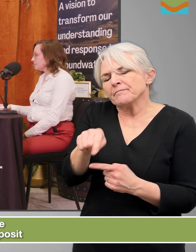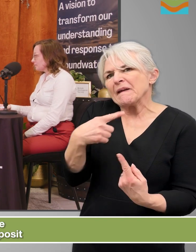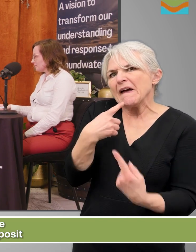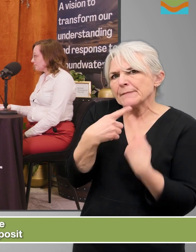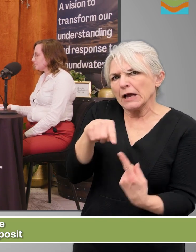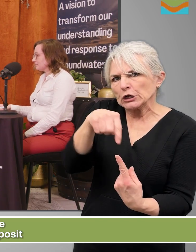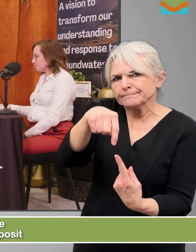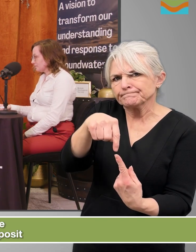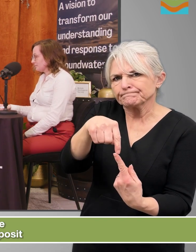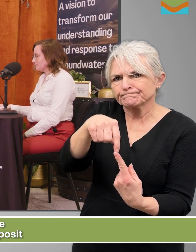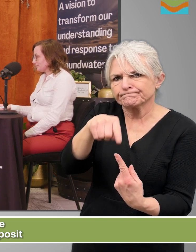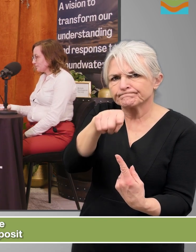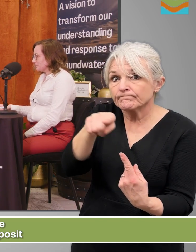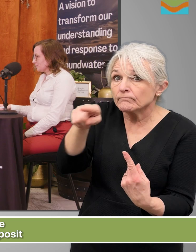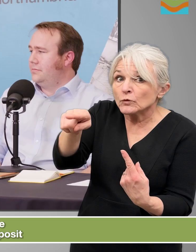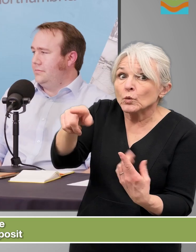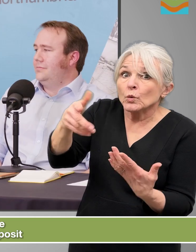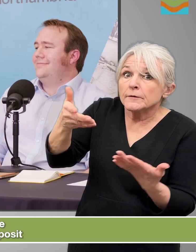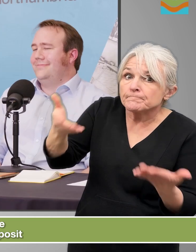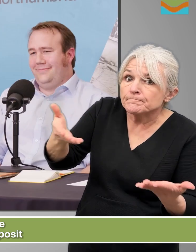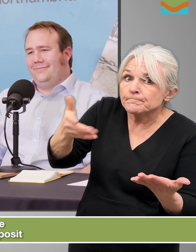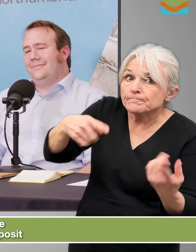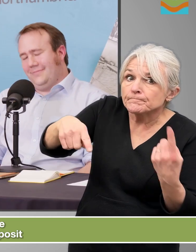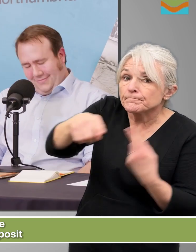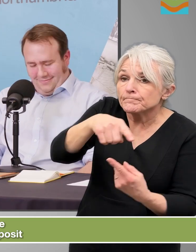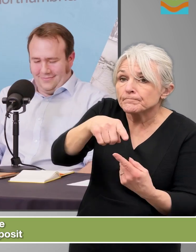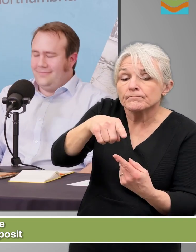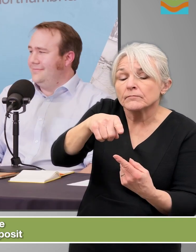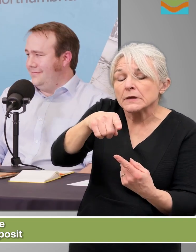So you rely on the people undertaking this work to deposit